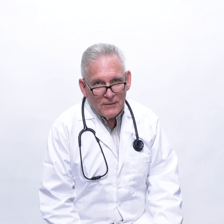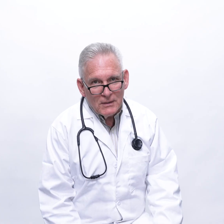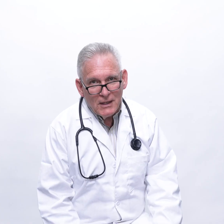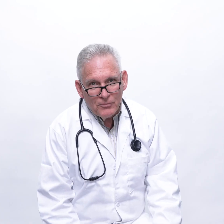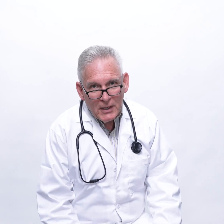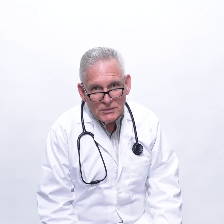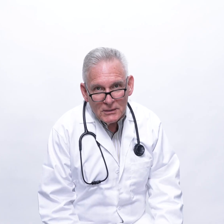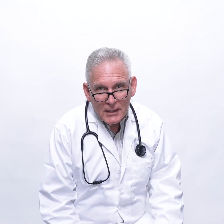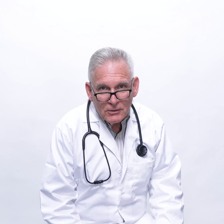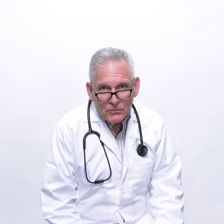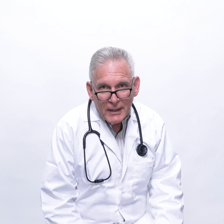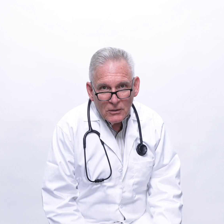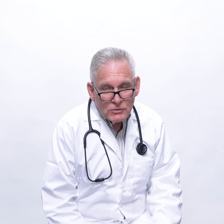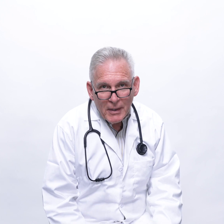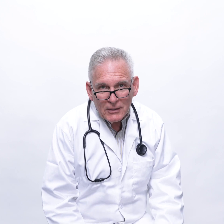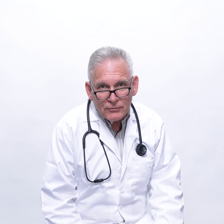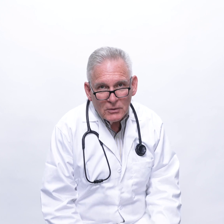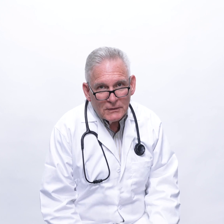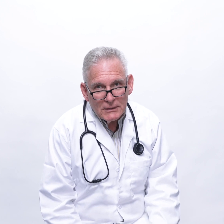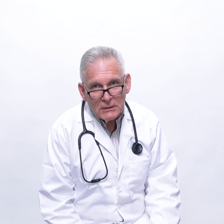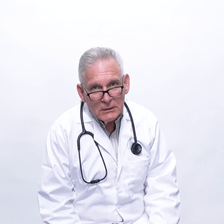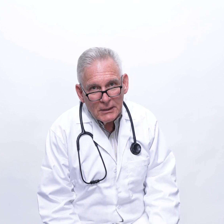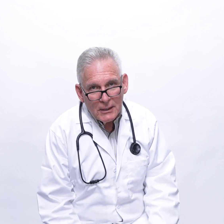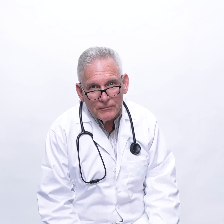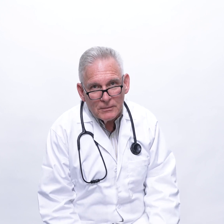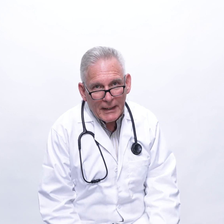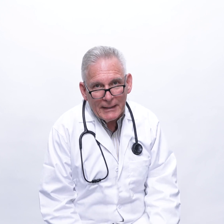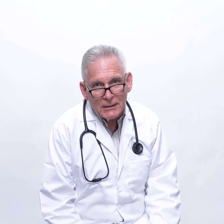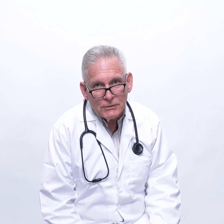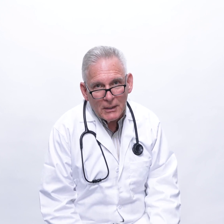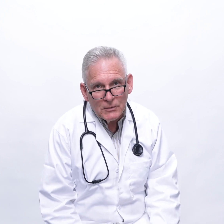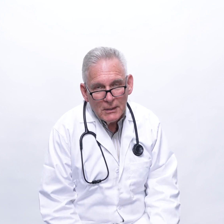If the deaf patient and I are writing notes back and forth, it takes a long time, my hand gets cramped.